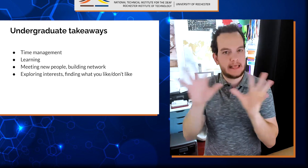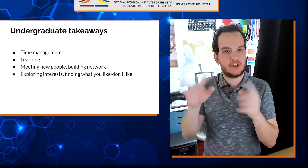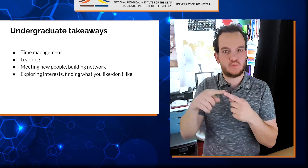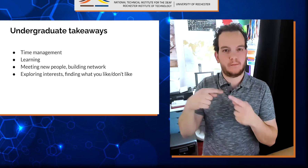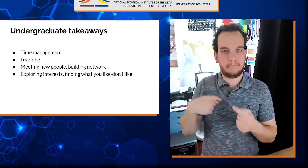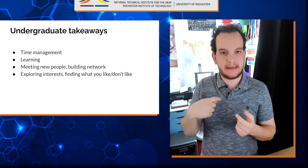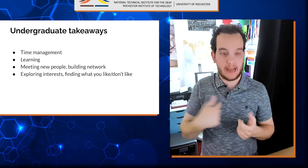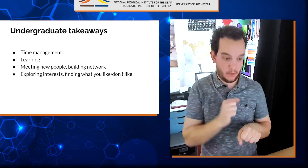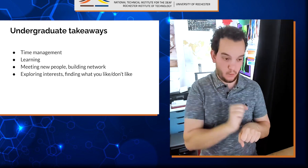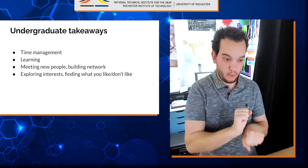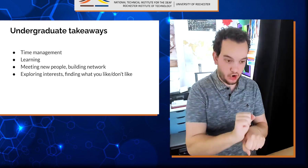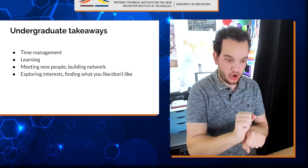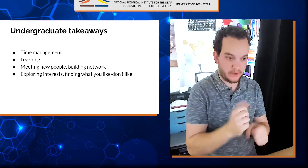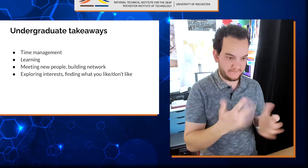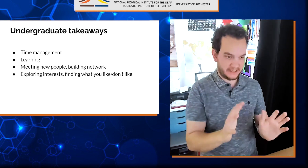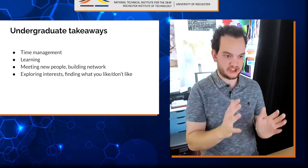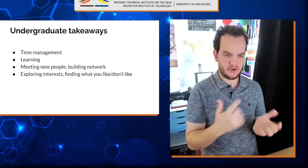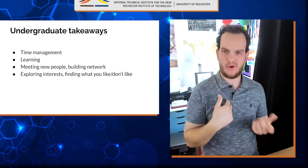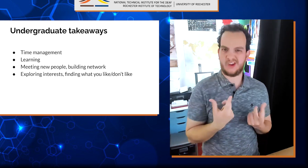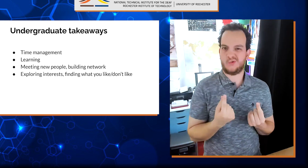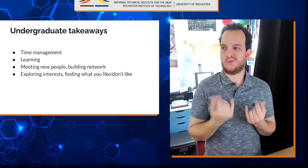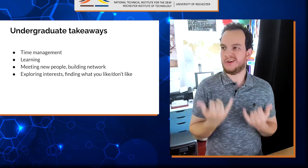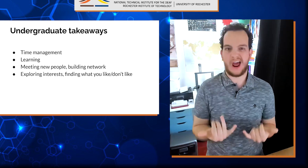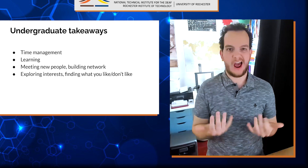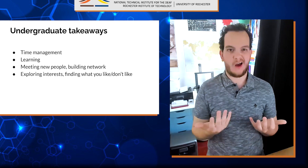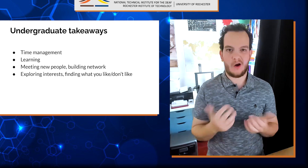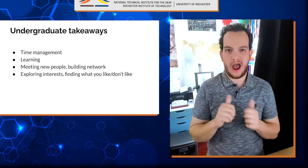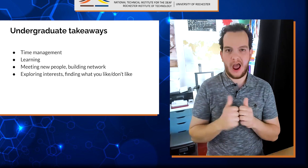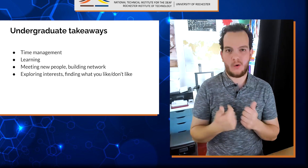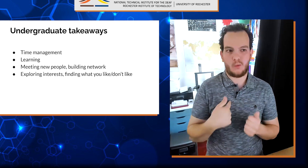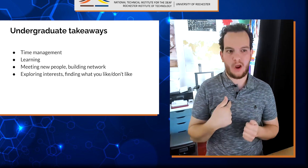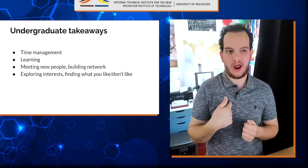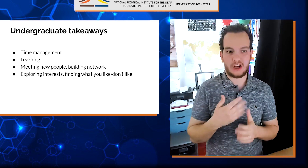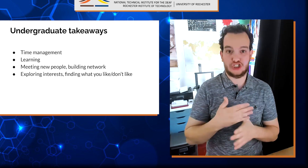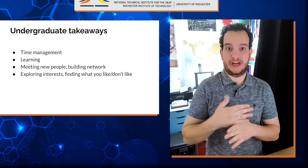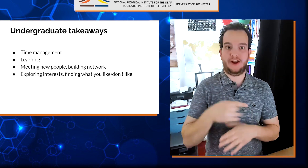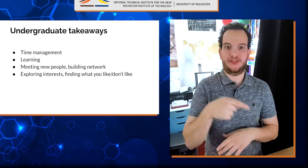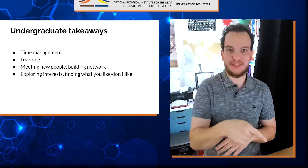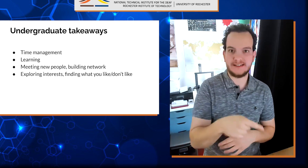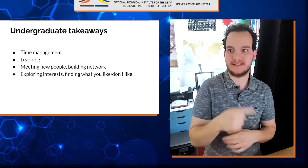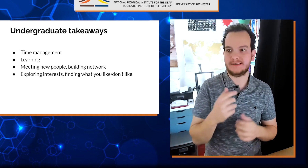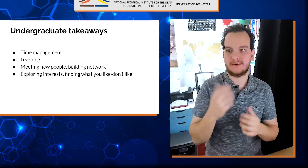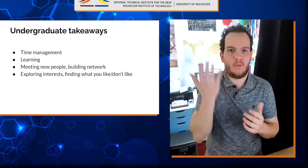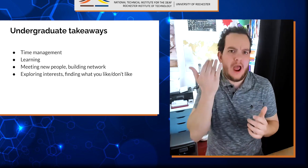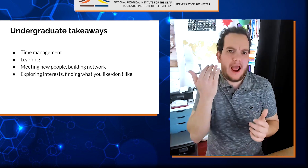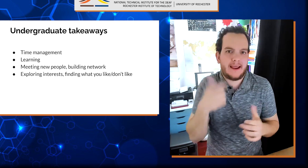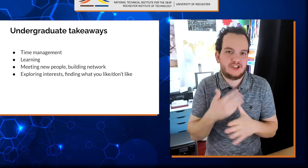but I didn't really know how to do a research project and then what to do